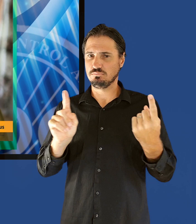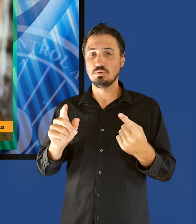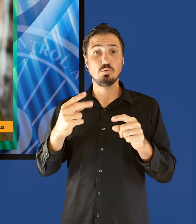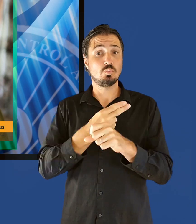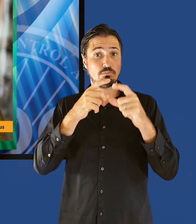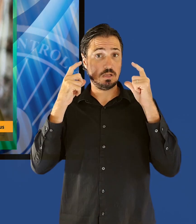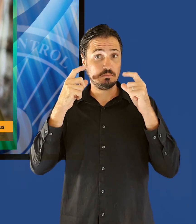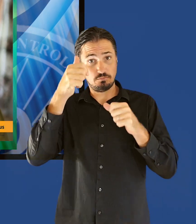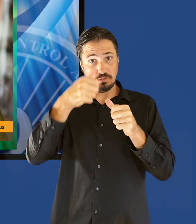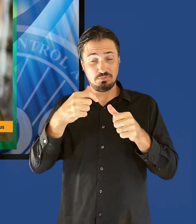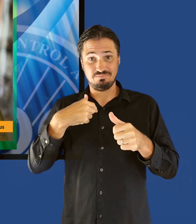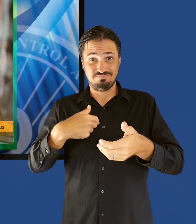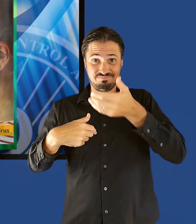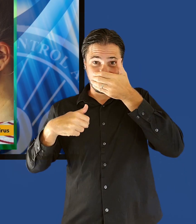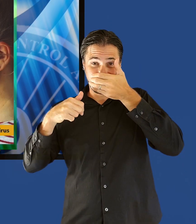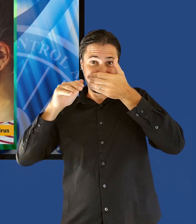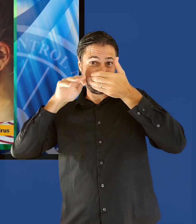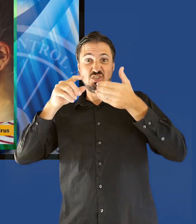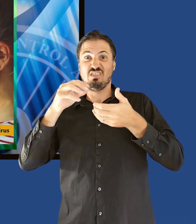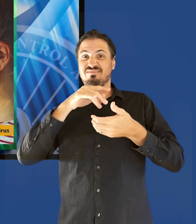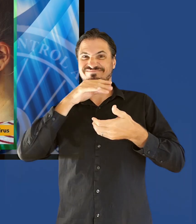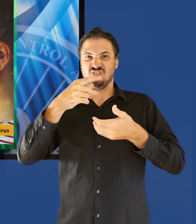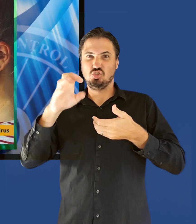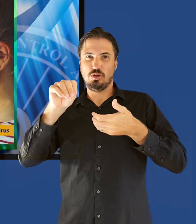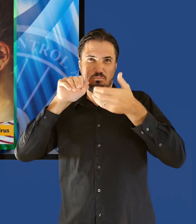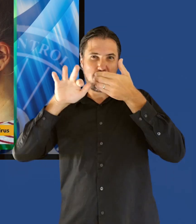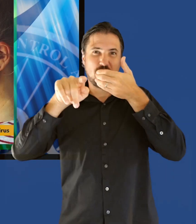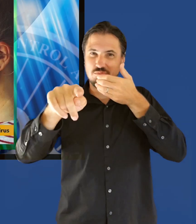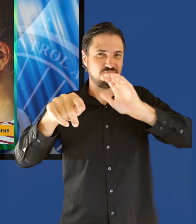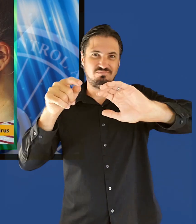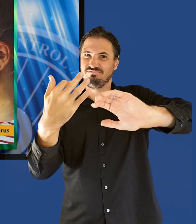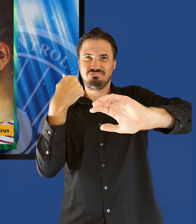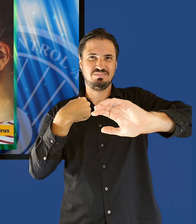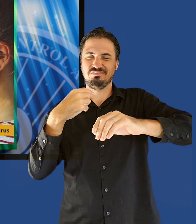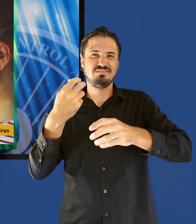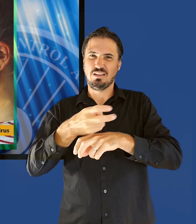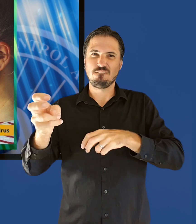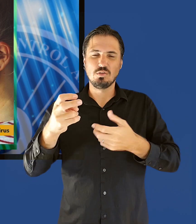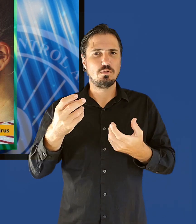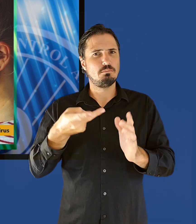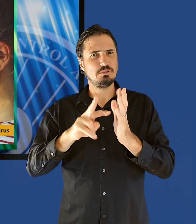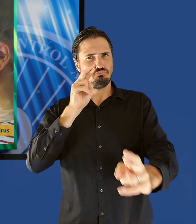Remember, my mask protects you. Your mask protects me. It’s a sign of respect and ALOHA.